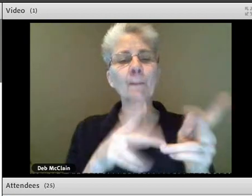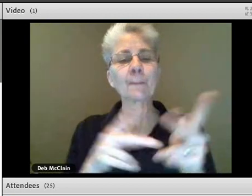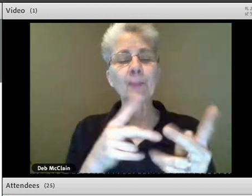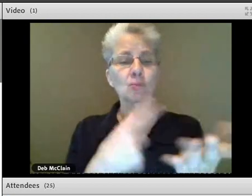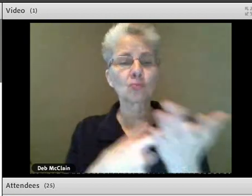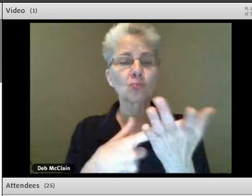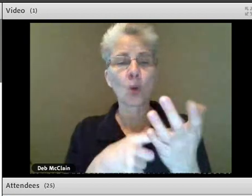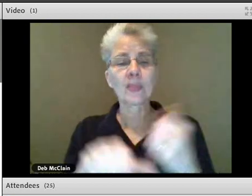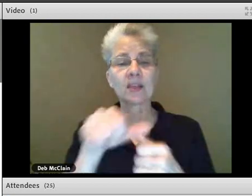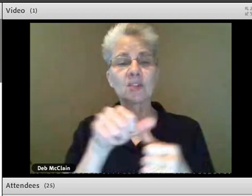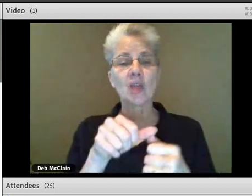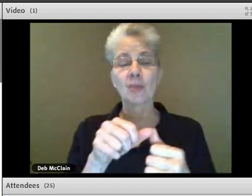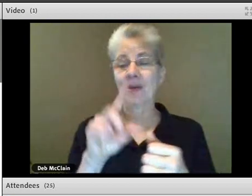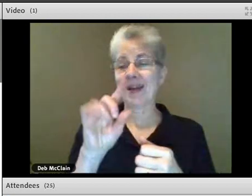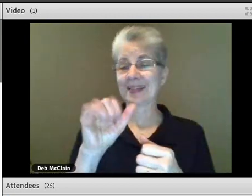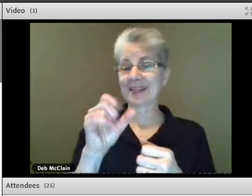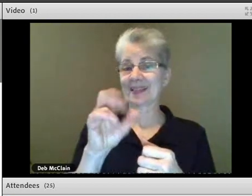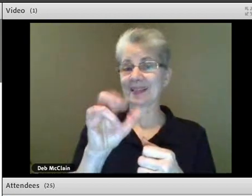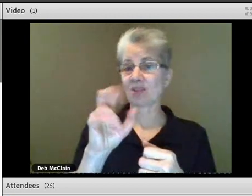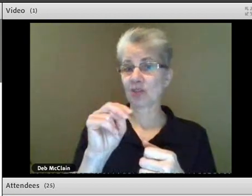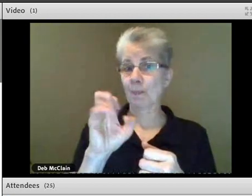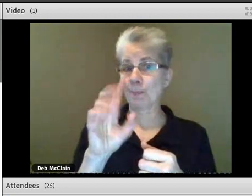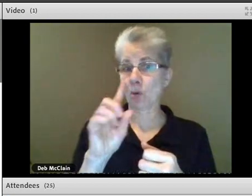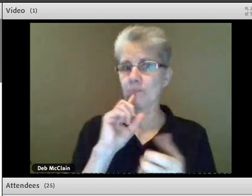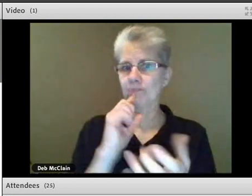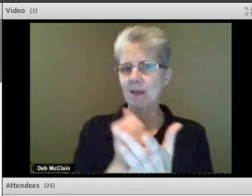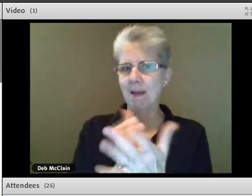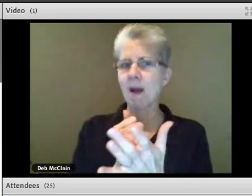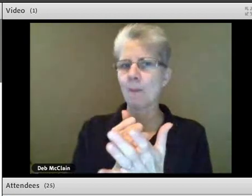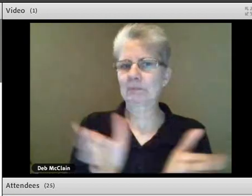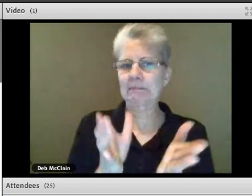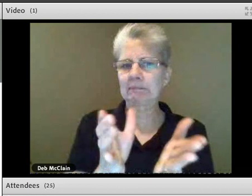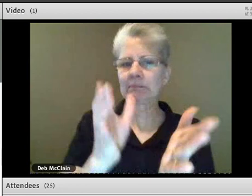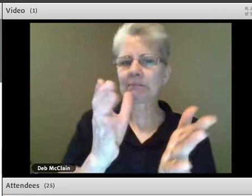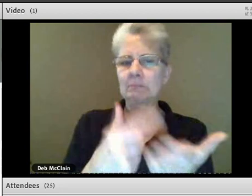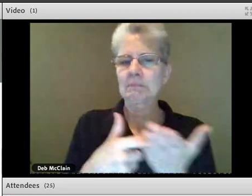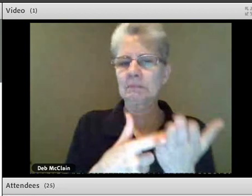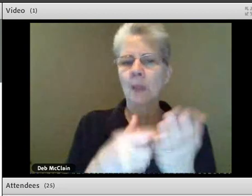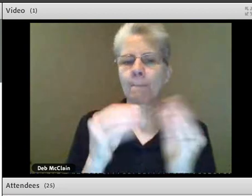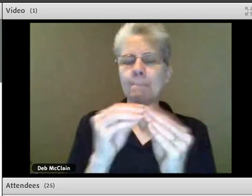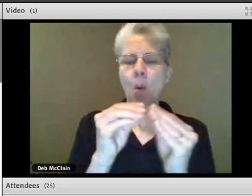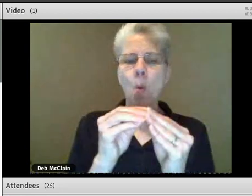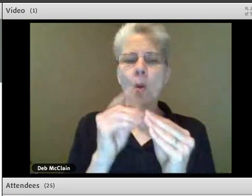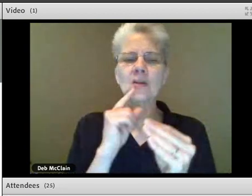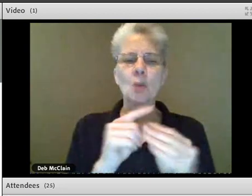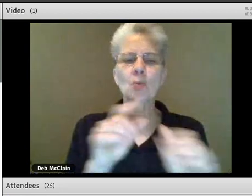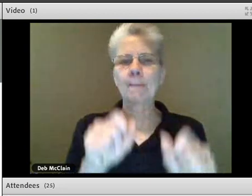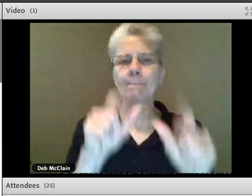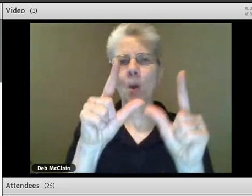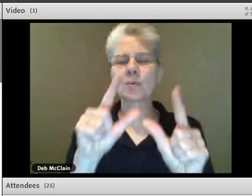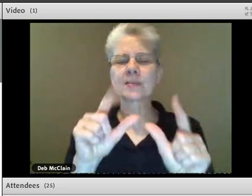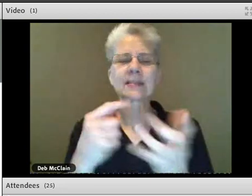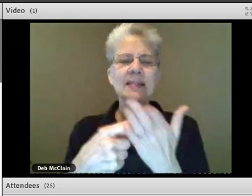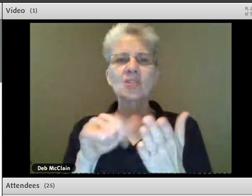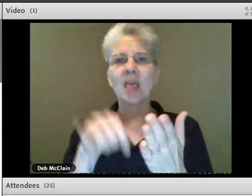running a discussion board might help break that. So you can post a discussion, and say, "Hey, for this assessment,